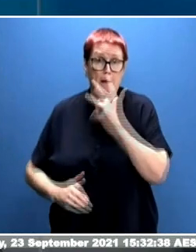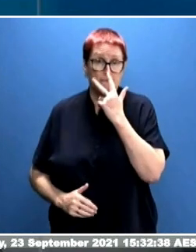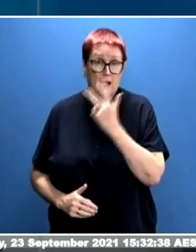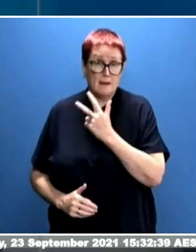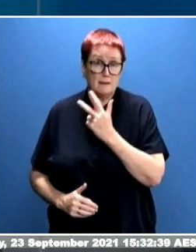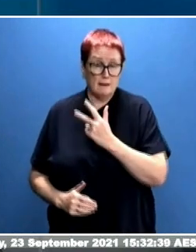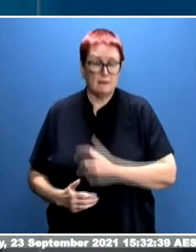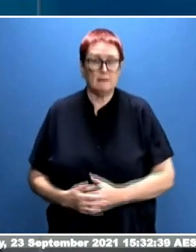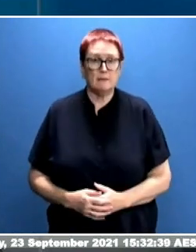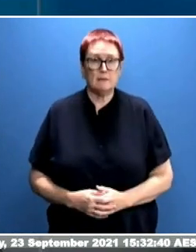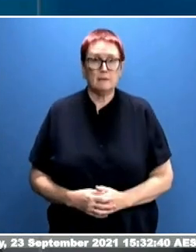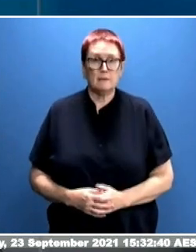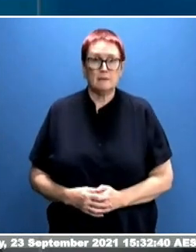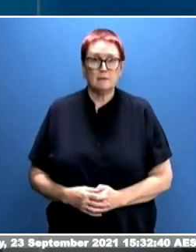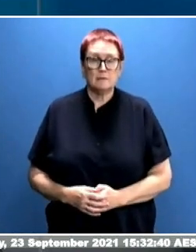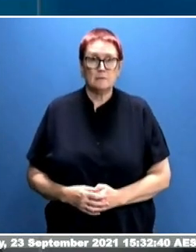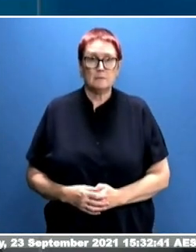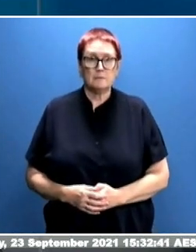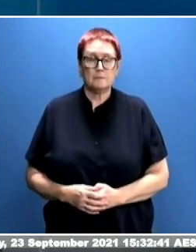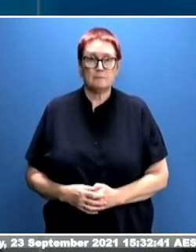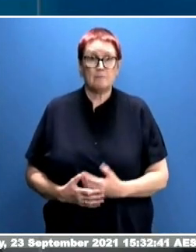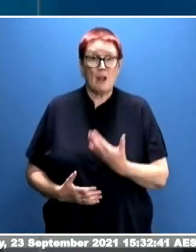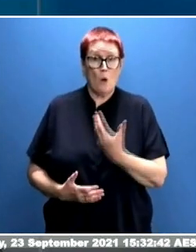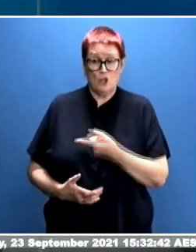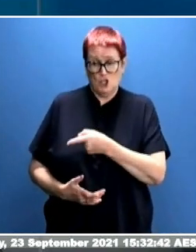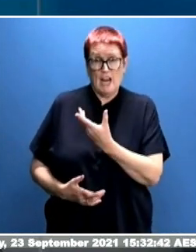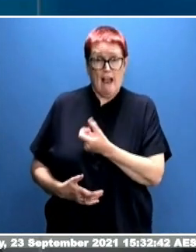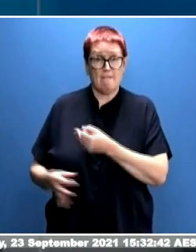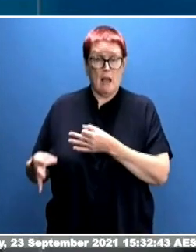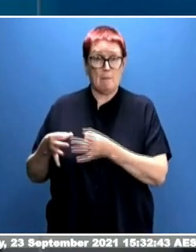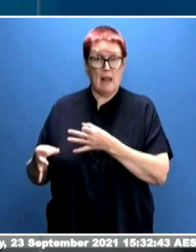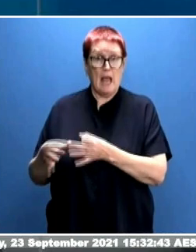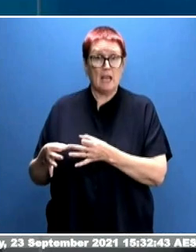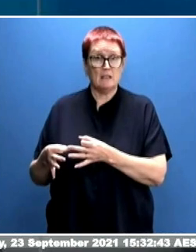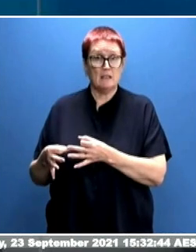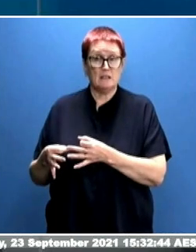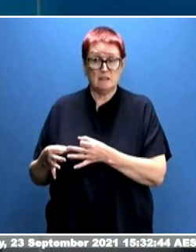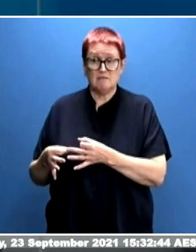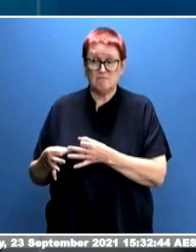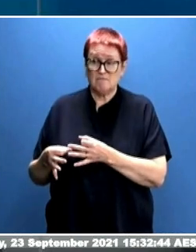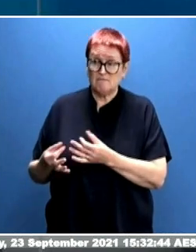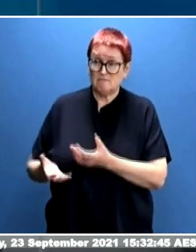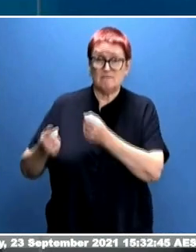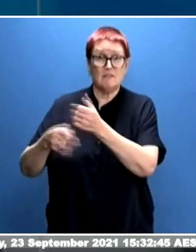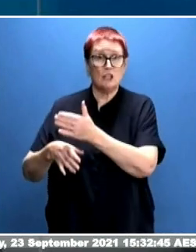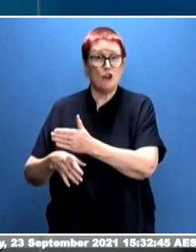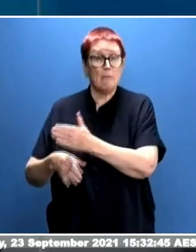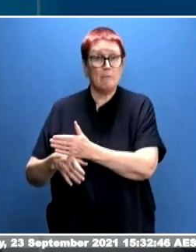She is --- there's a plan for her coming into employment and she's finalising a